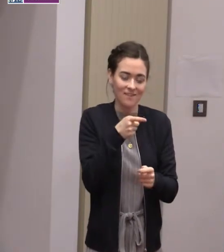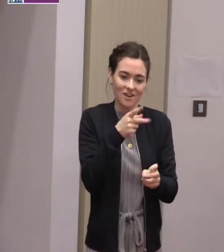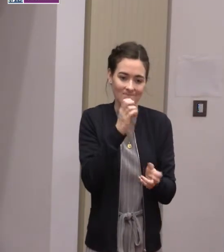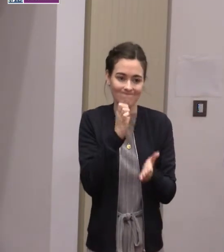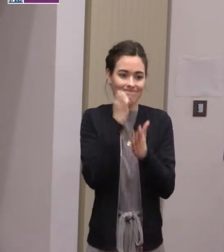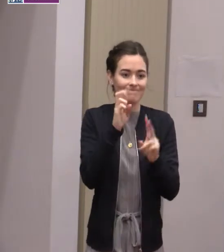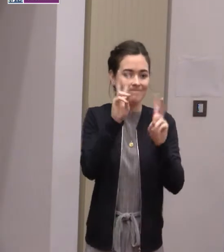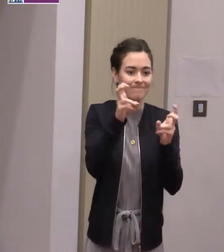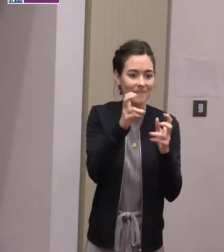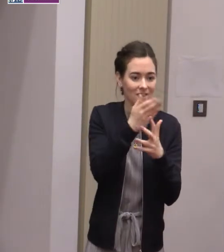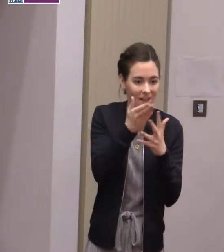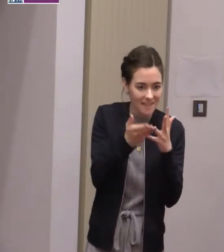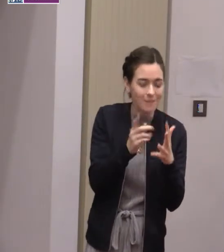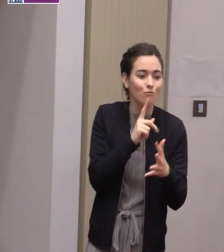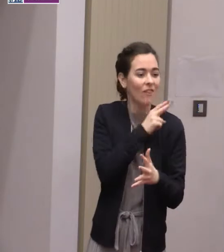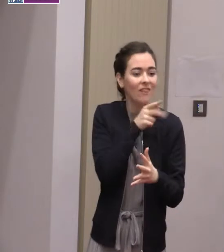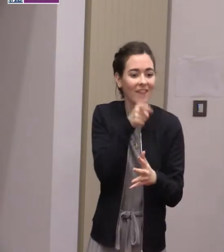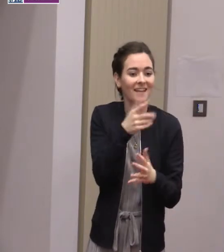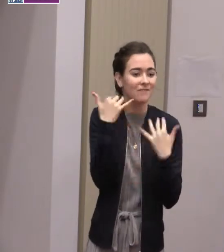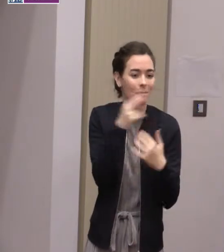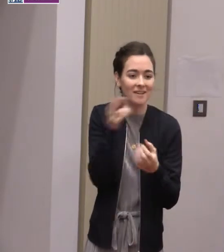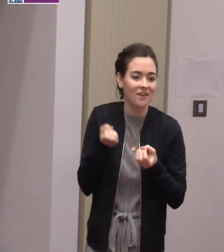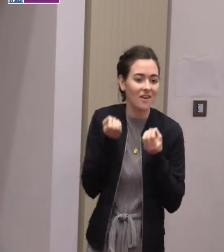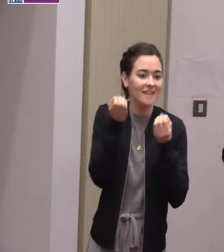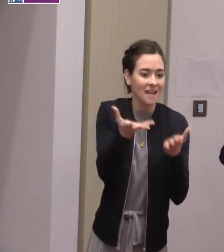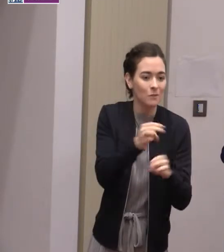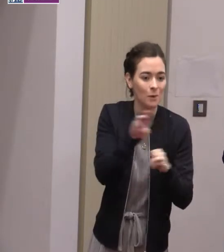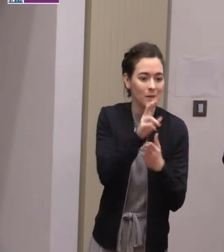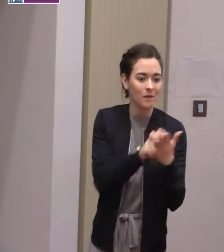It seems like this information does not get to people when they are being registered for